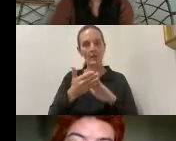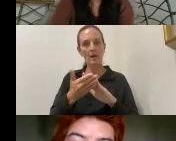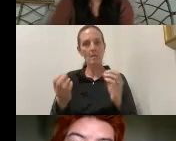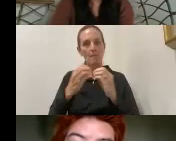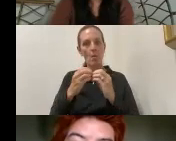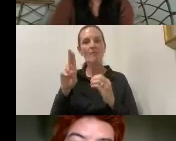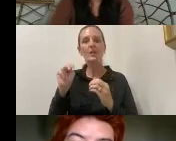unit together.